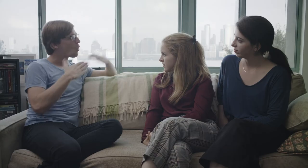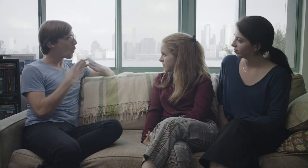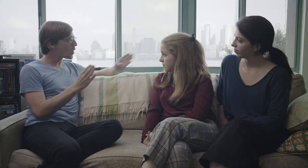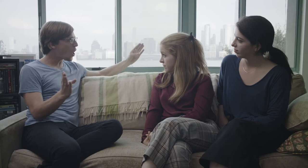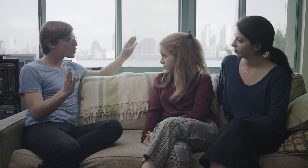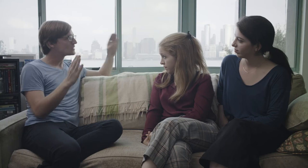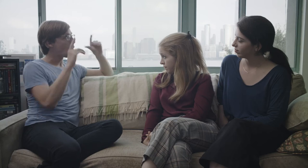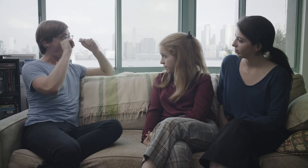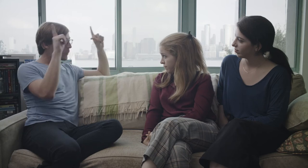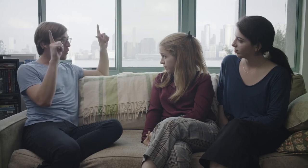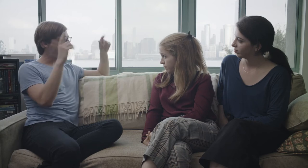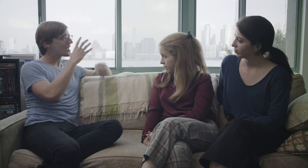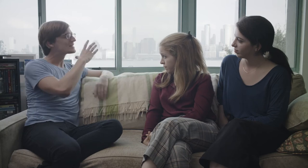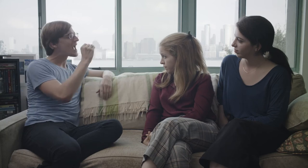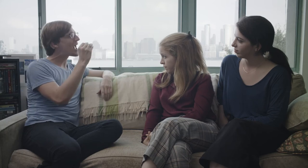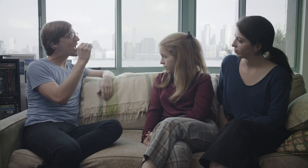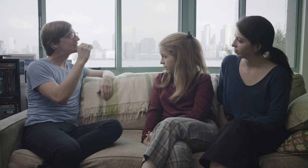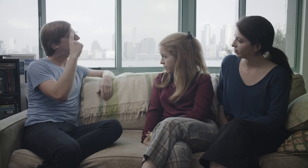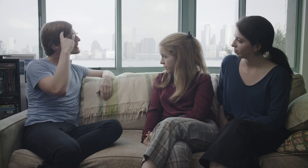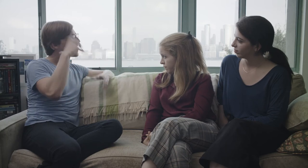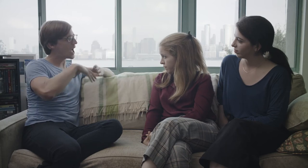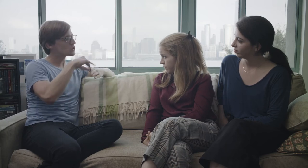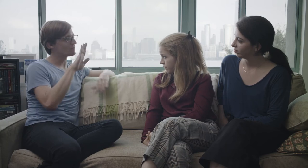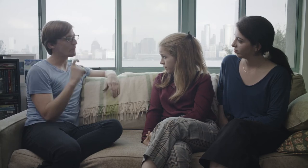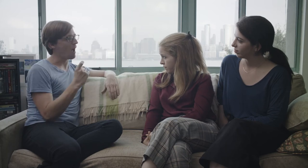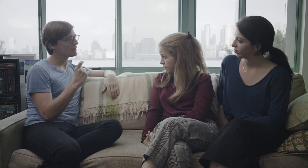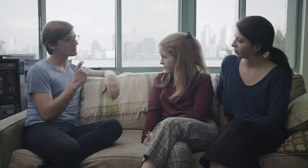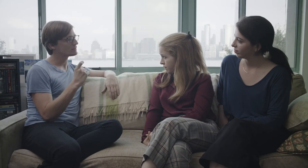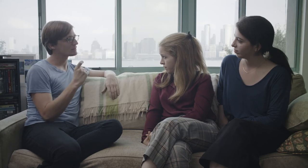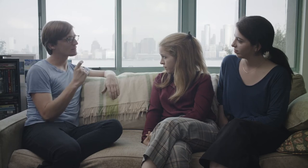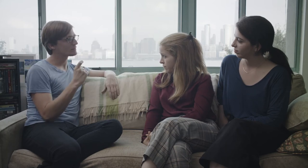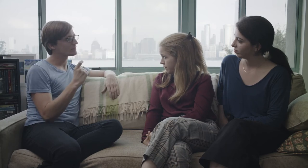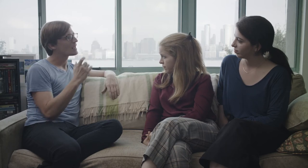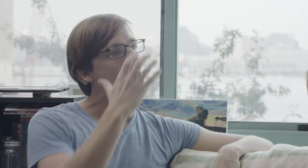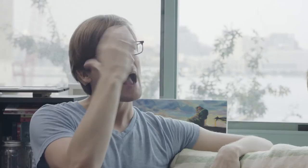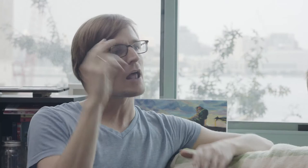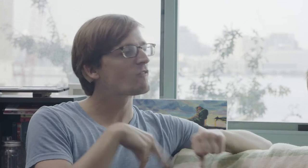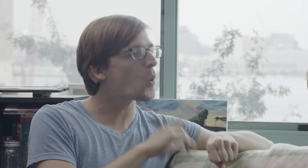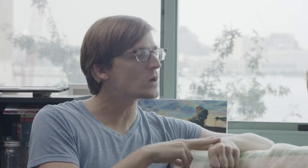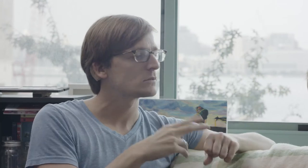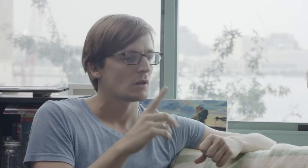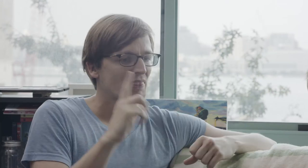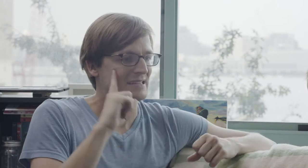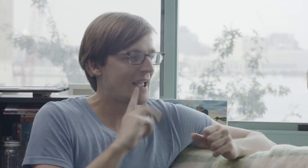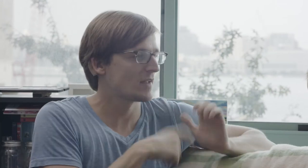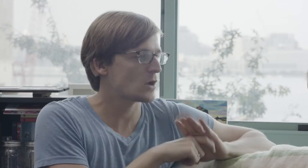if I hadn't let them open their minds and open their hearts and really wake up and think outside the box, I wouldn't have had that opportunity.